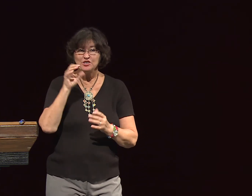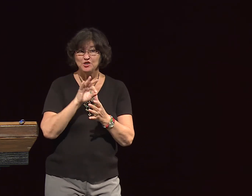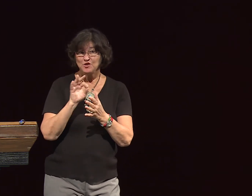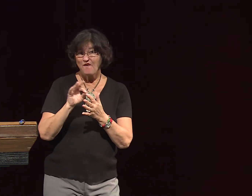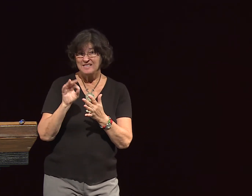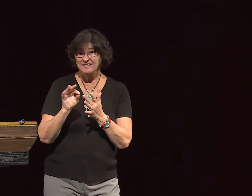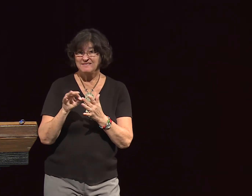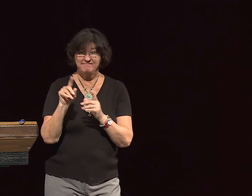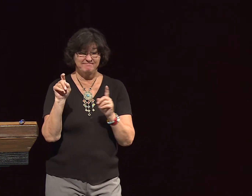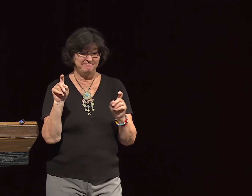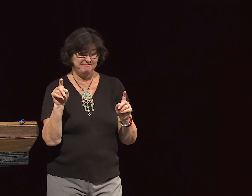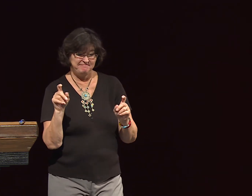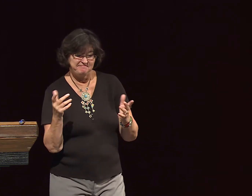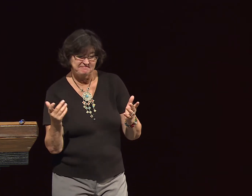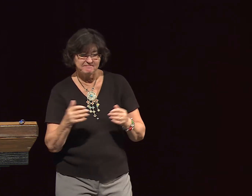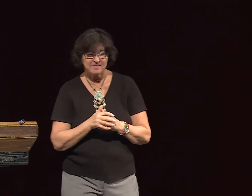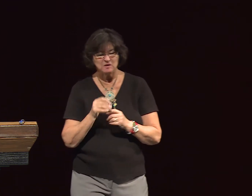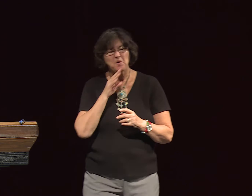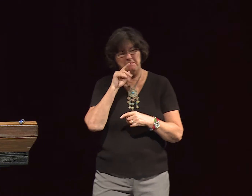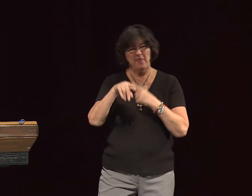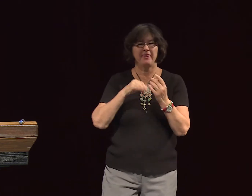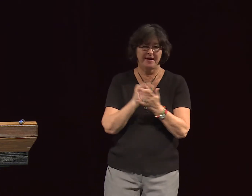is still pretty nebulous.